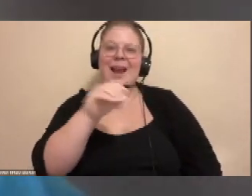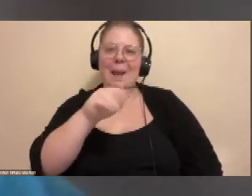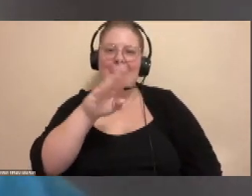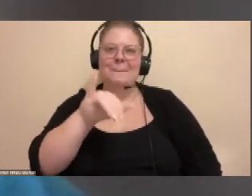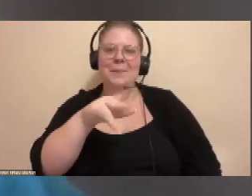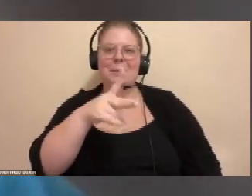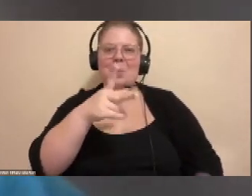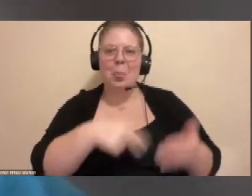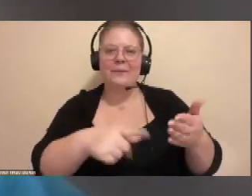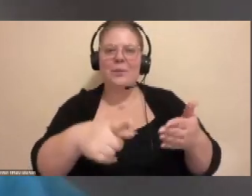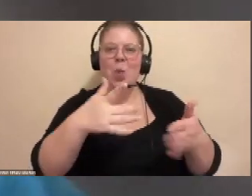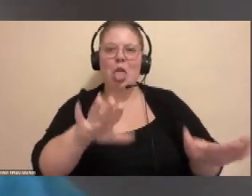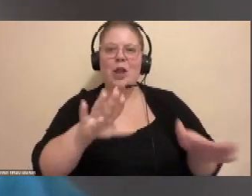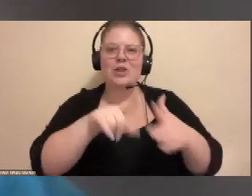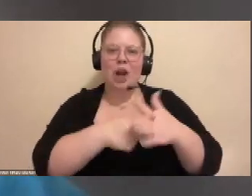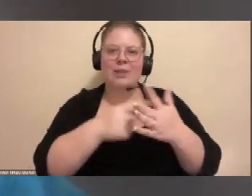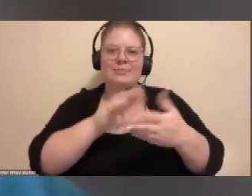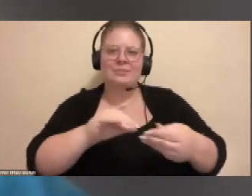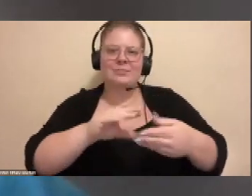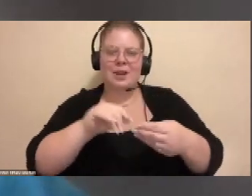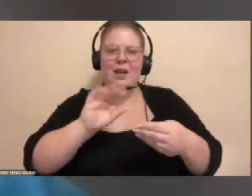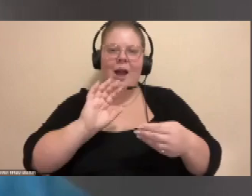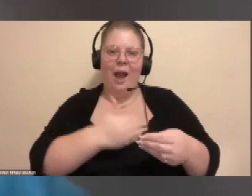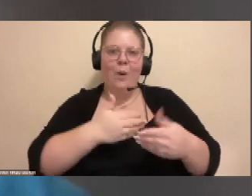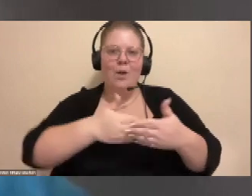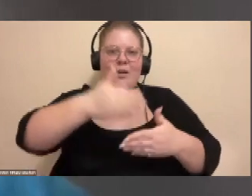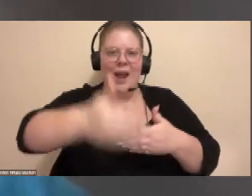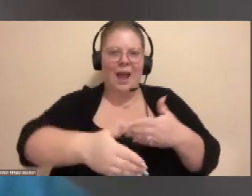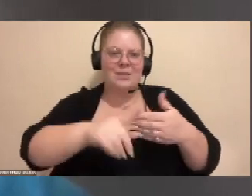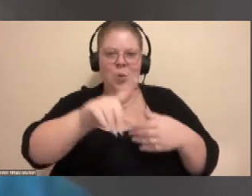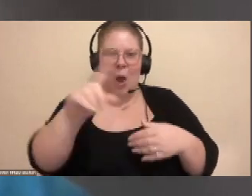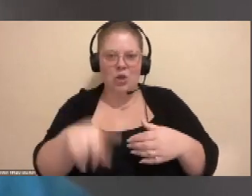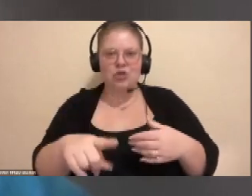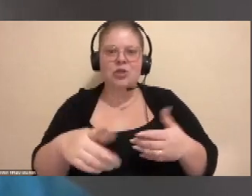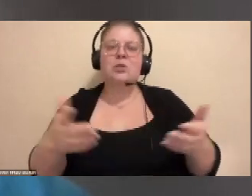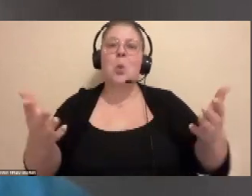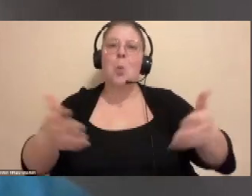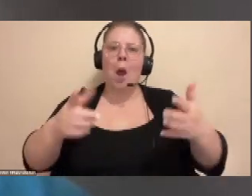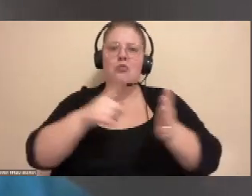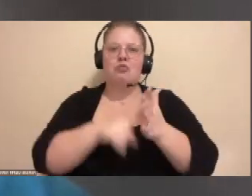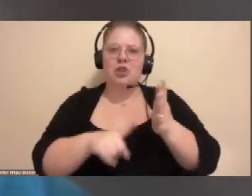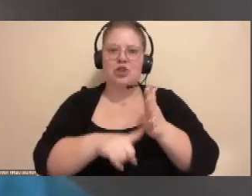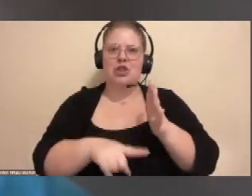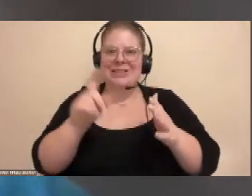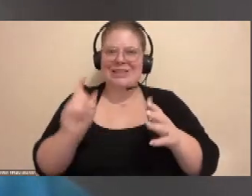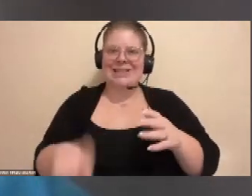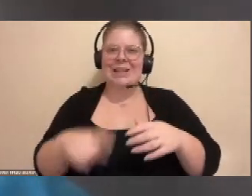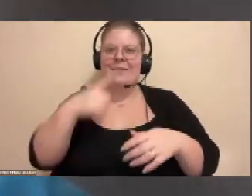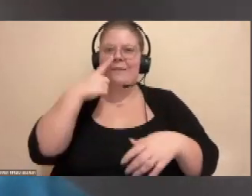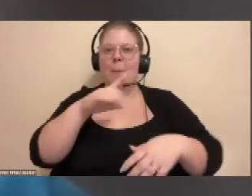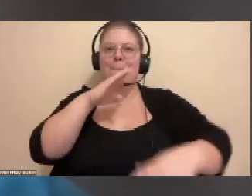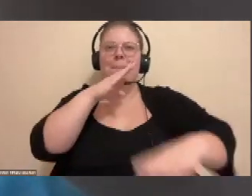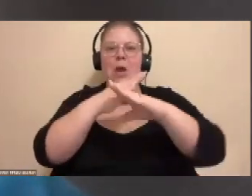Which which really is what research is most needed to reduce barriers to equitable community living.